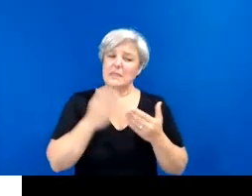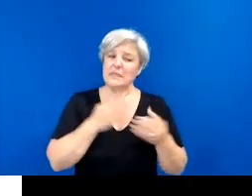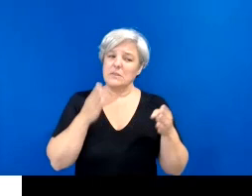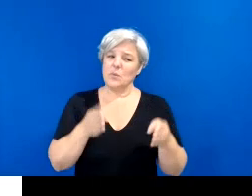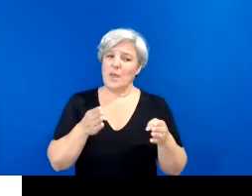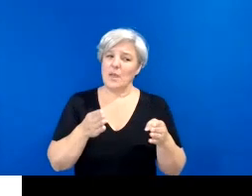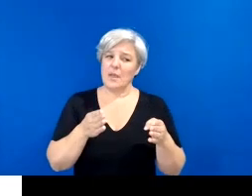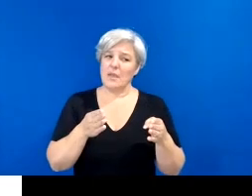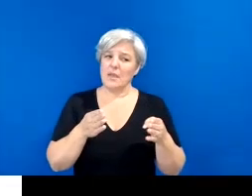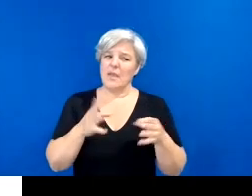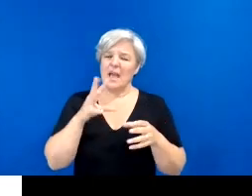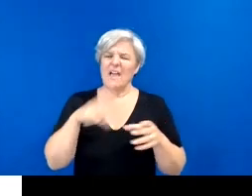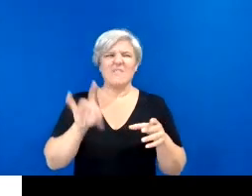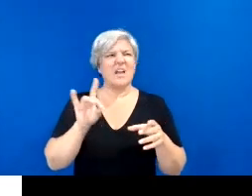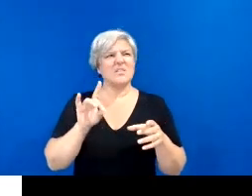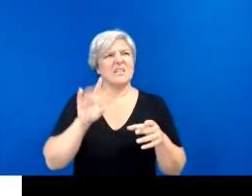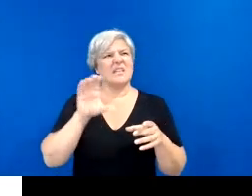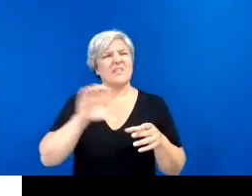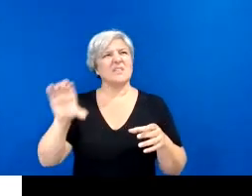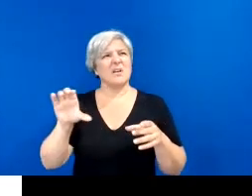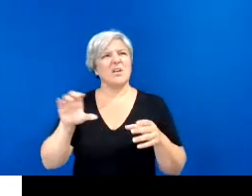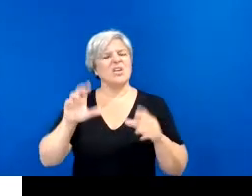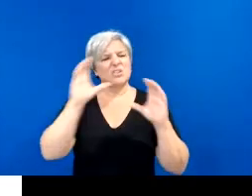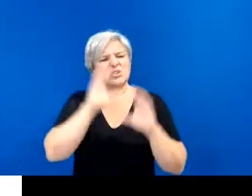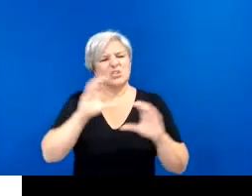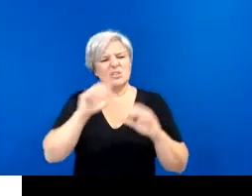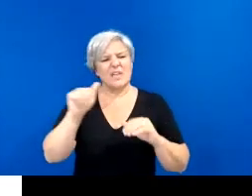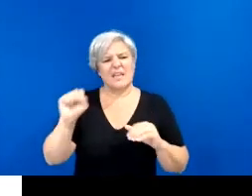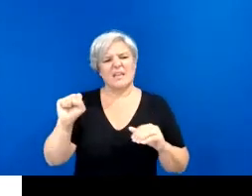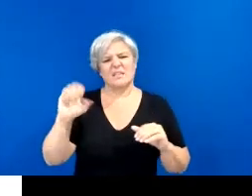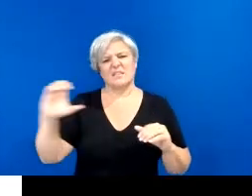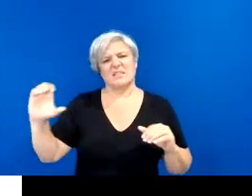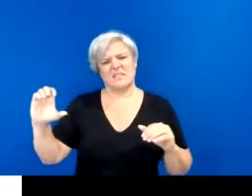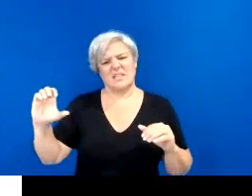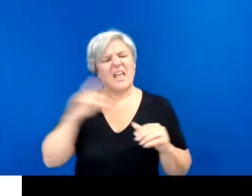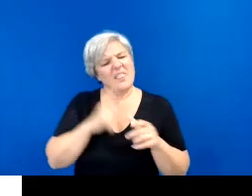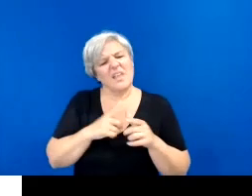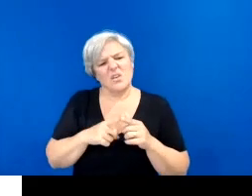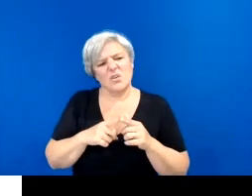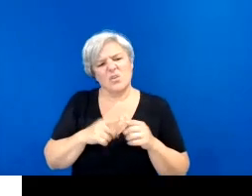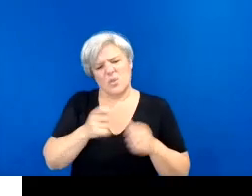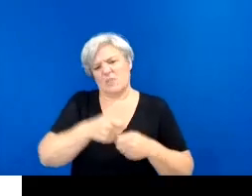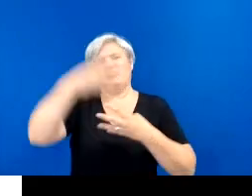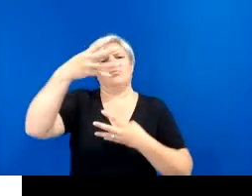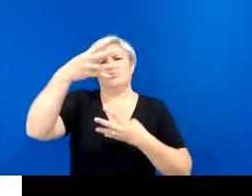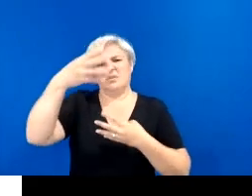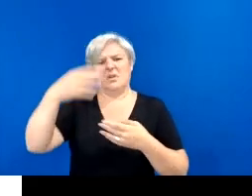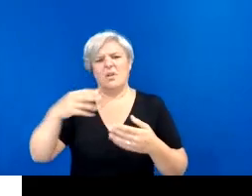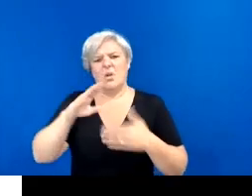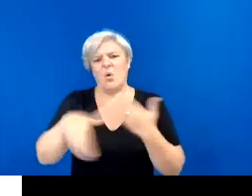in Canvas Commons is just searching ASCCC, and then you can look at all of the all of the OER that's available.